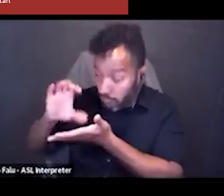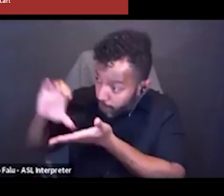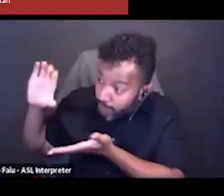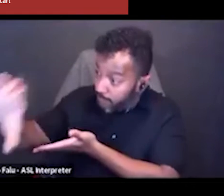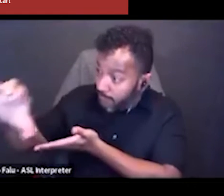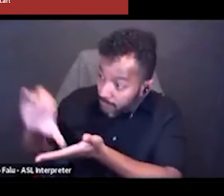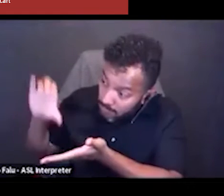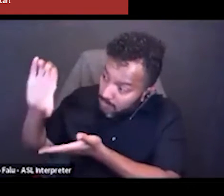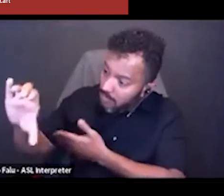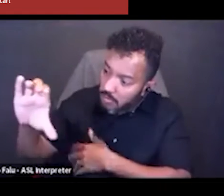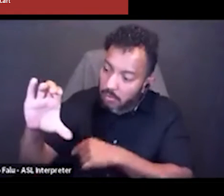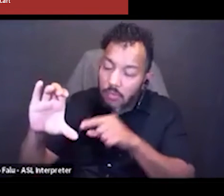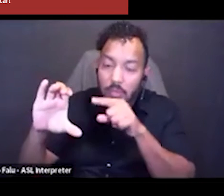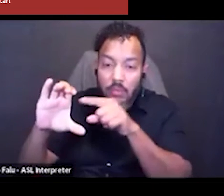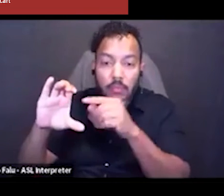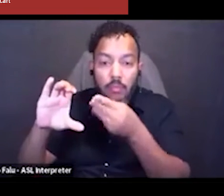to? Who is this money going to?